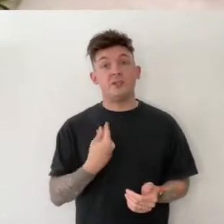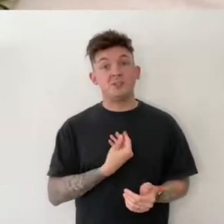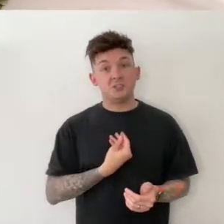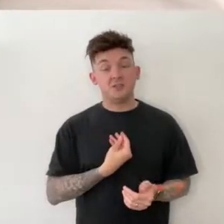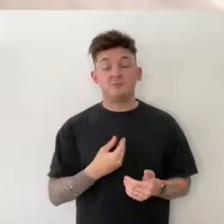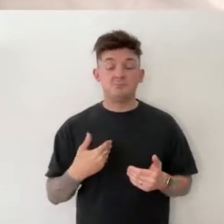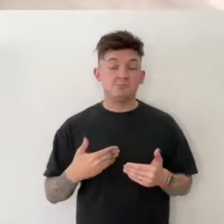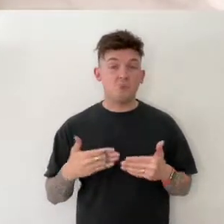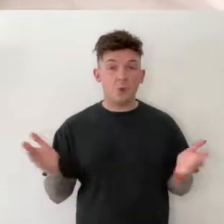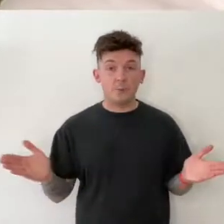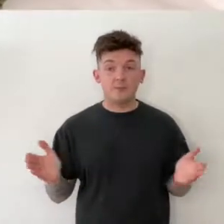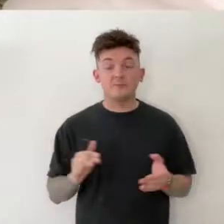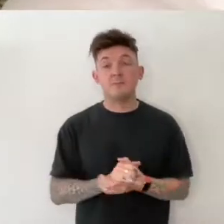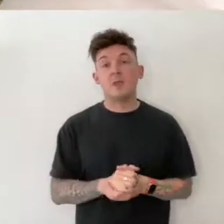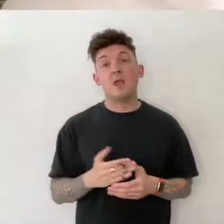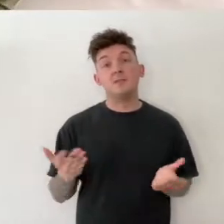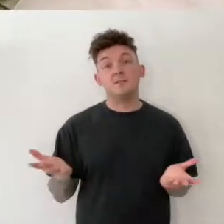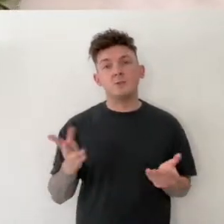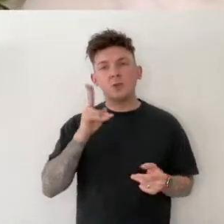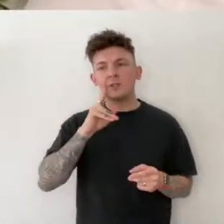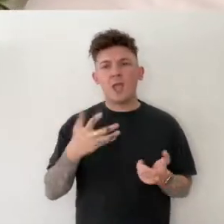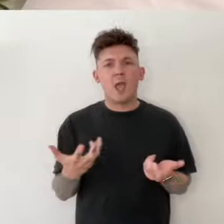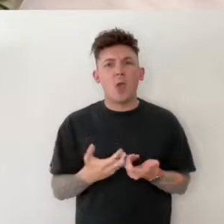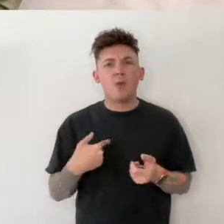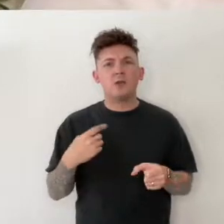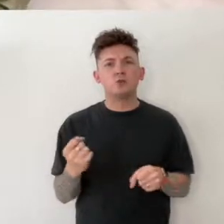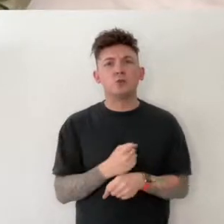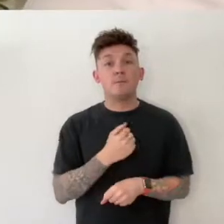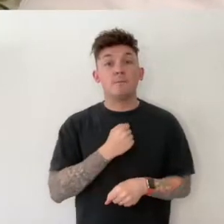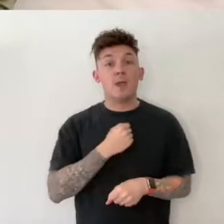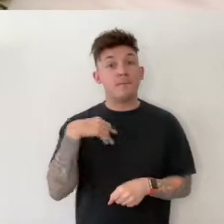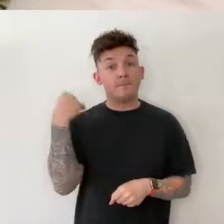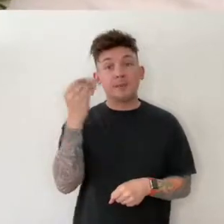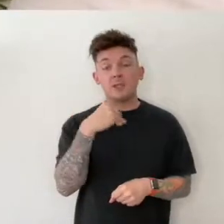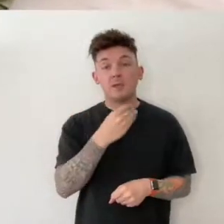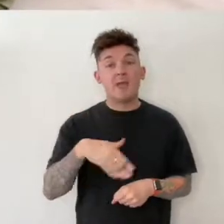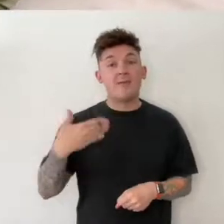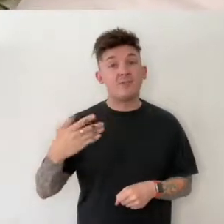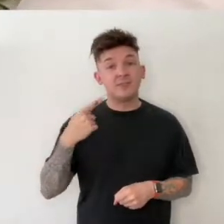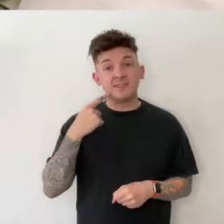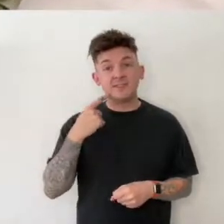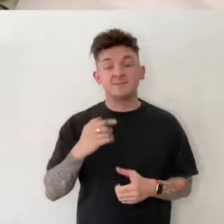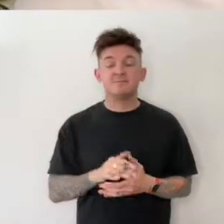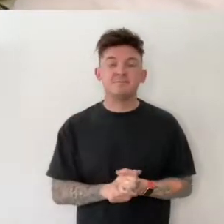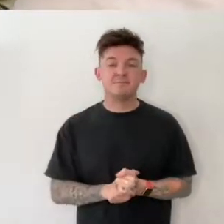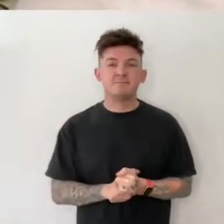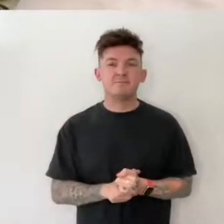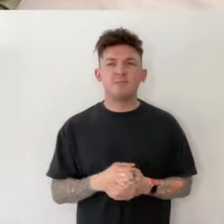to be looking at how i do my makeup uh each day. i'm at a point now where i think i could